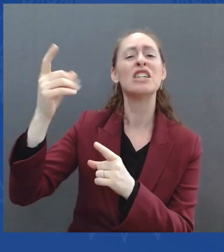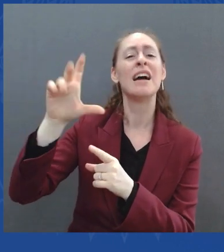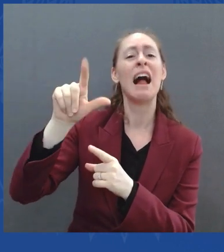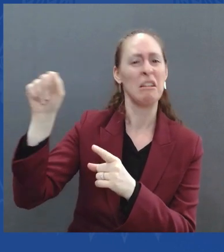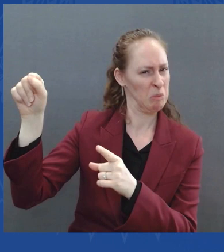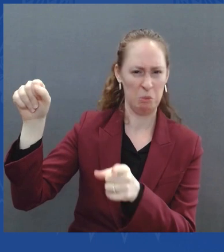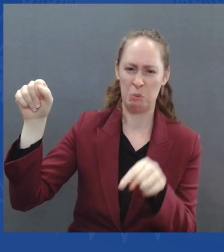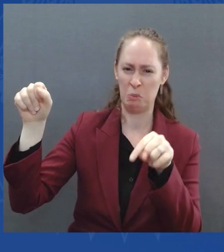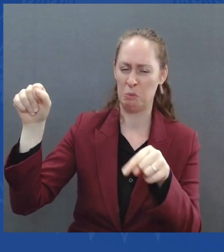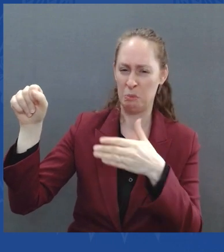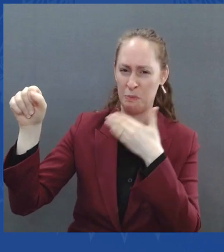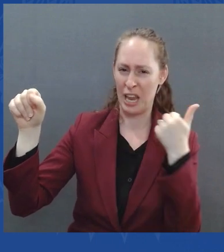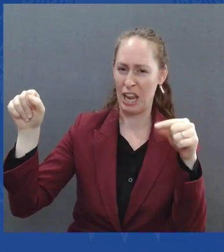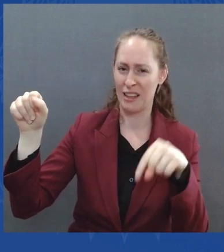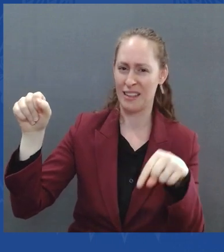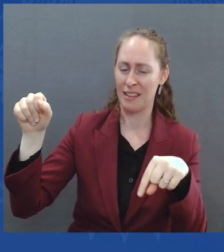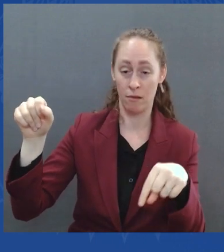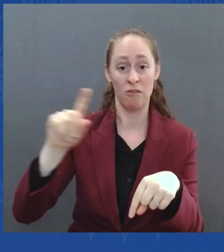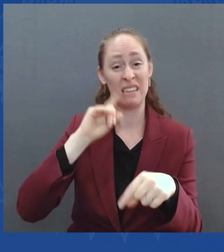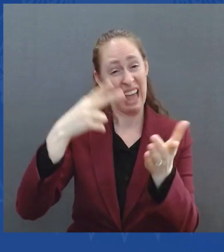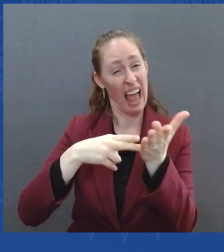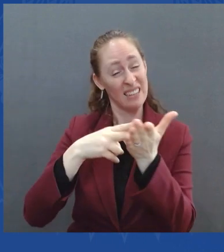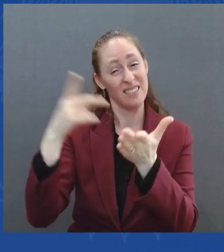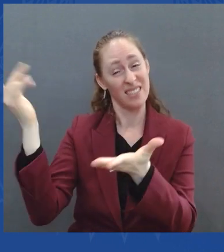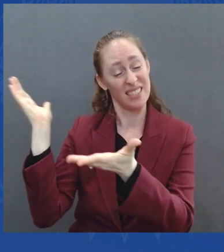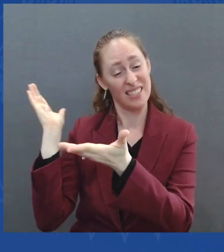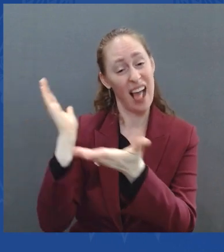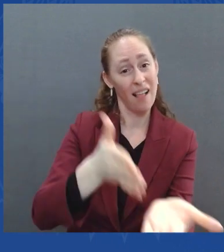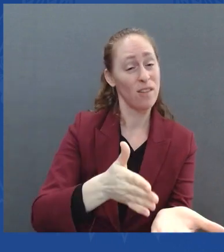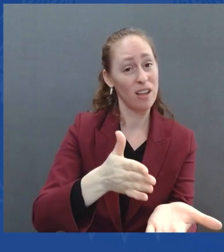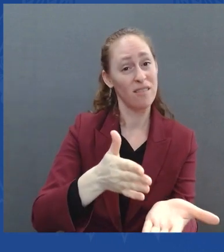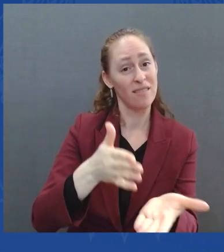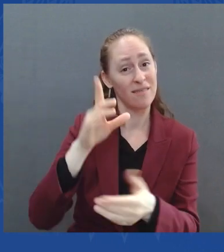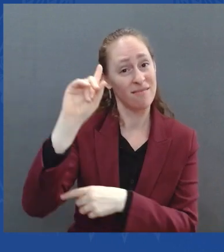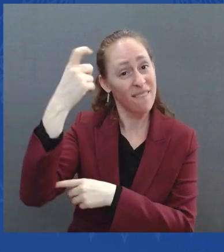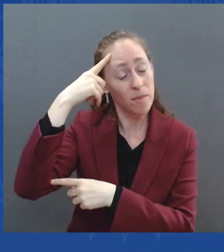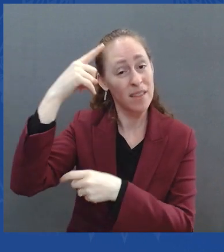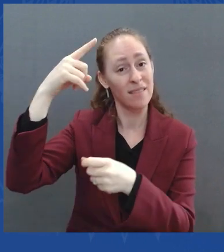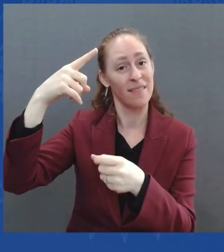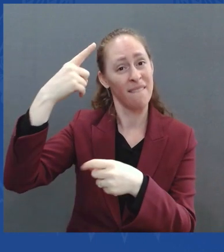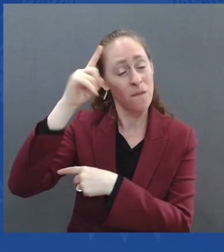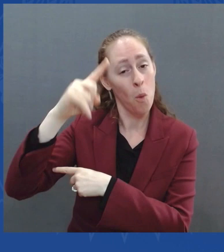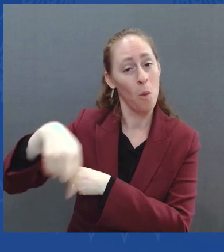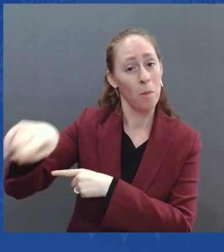And it's no exaggeration to say the Postal Service is as essential as it ever was, as it's ever been -- today.